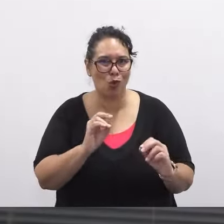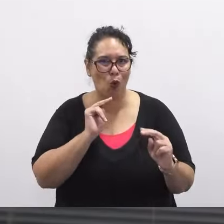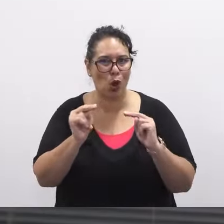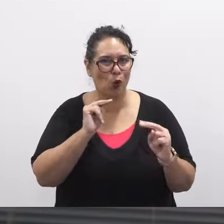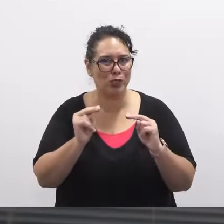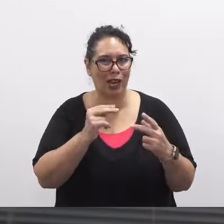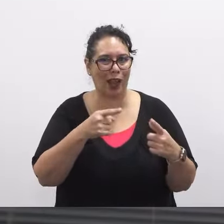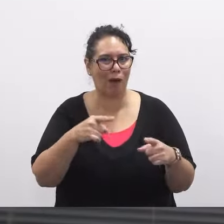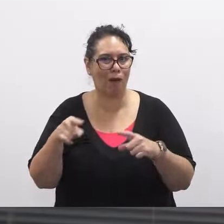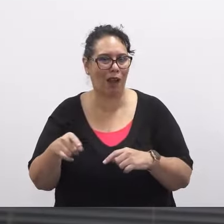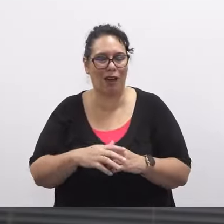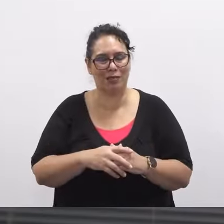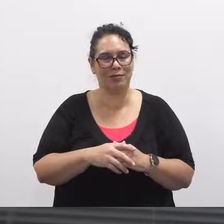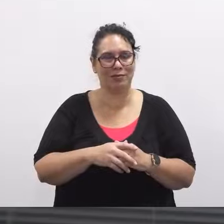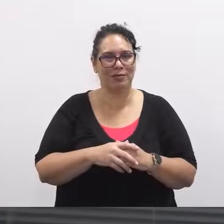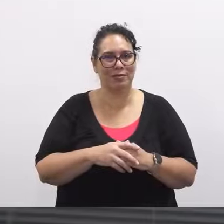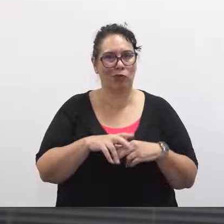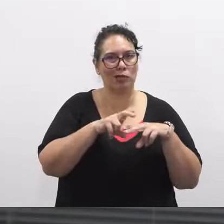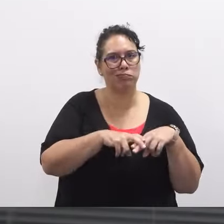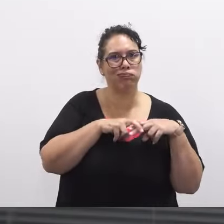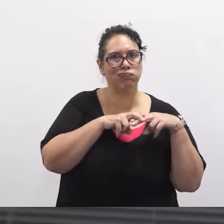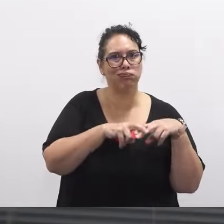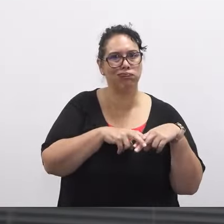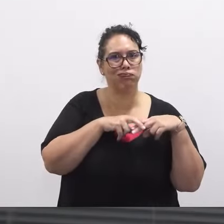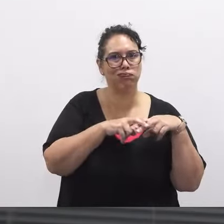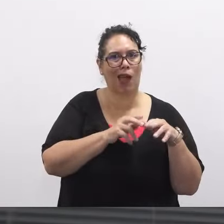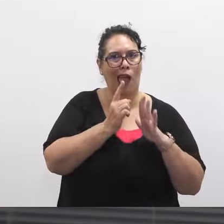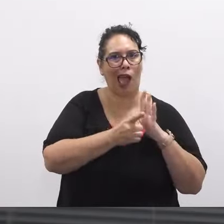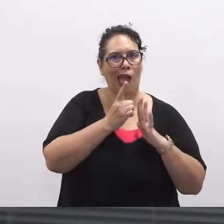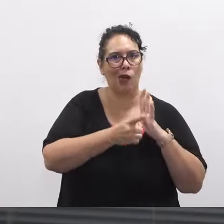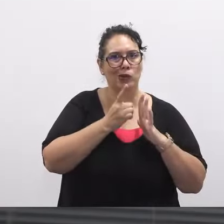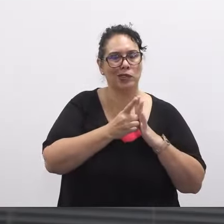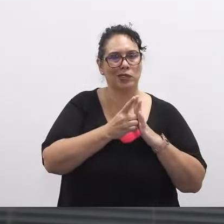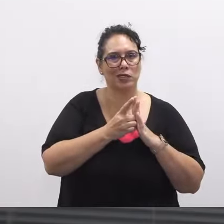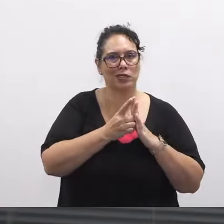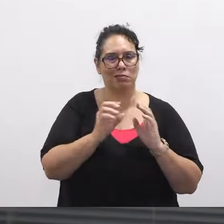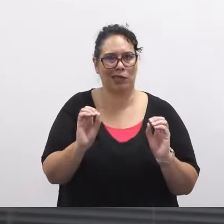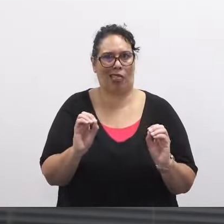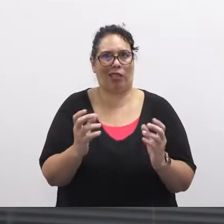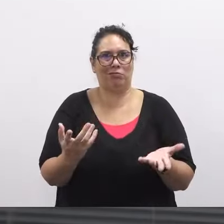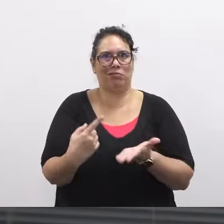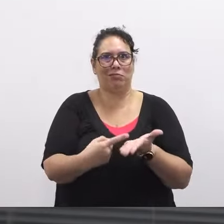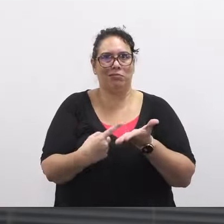We sat several hours going back and forth on nothing. So I'm here to tell you guys